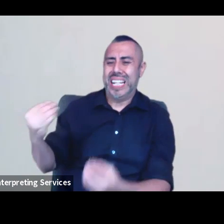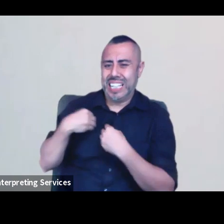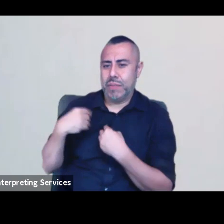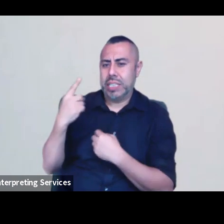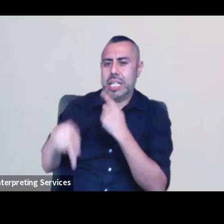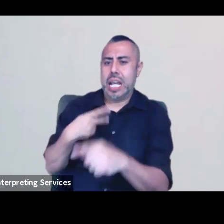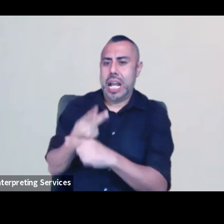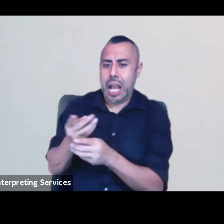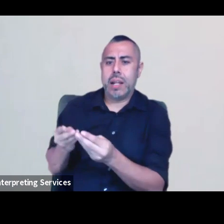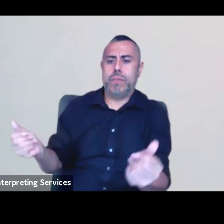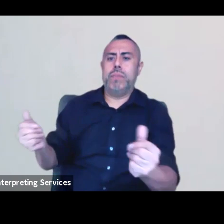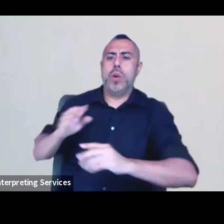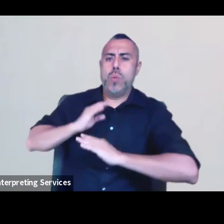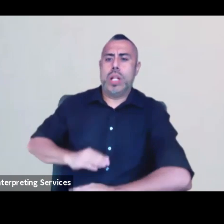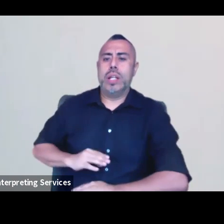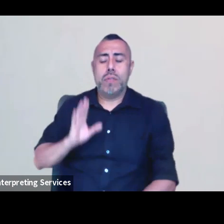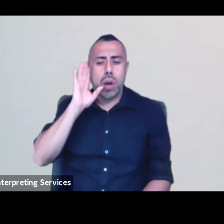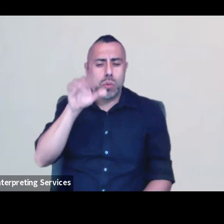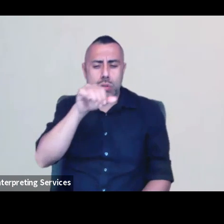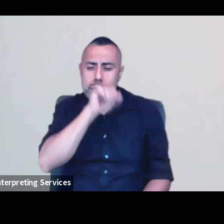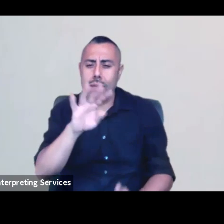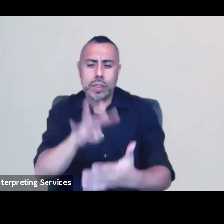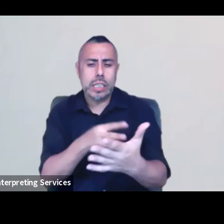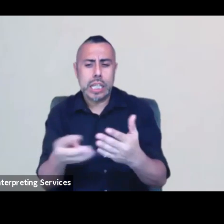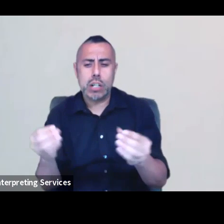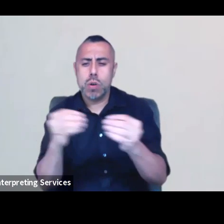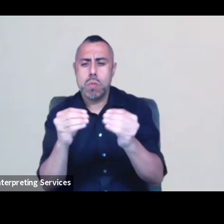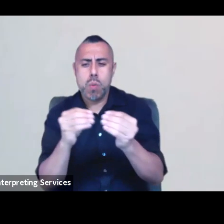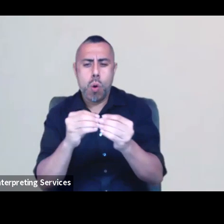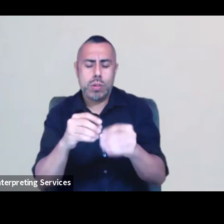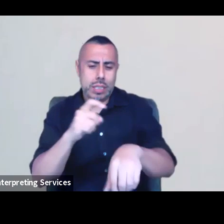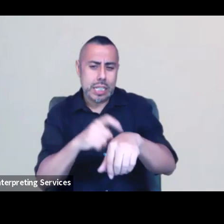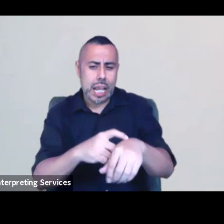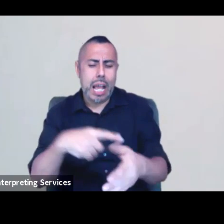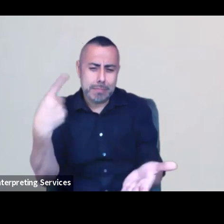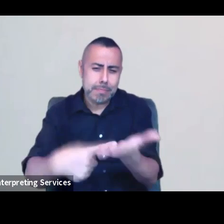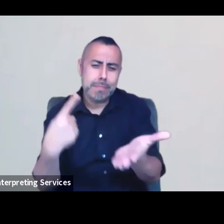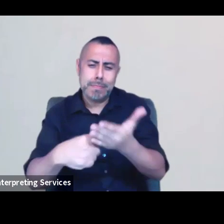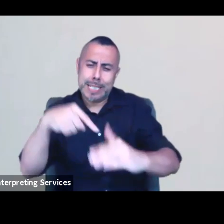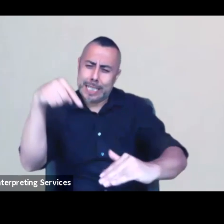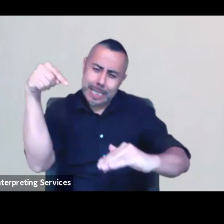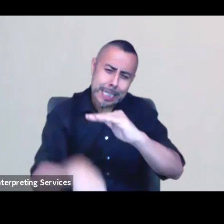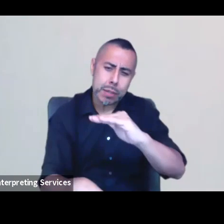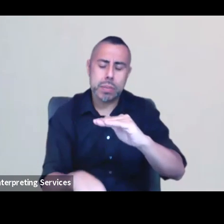so that we can go deeper into these topics and also talk about issues like valuing your time,